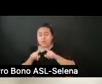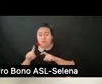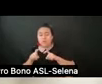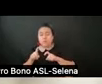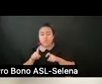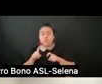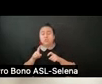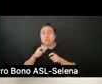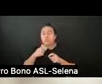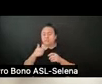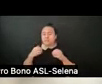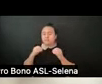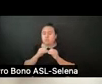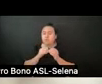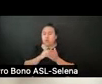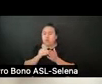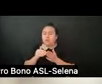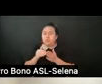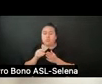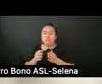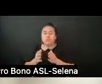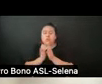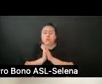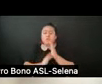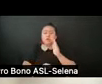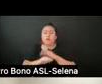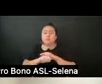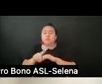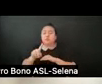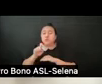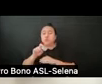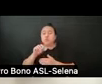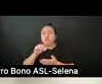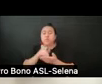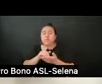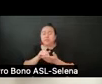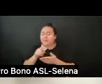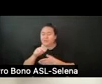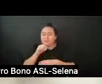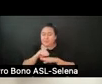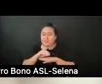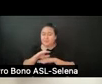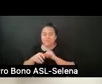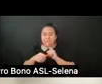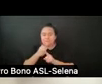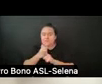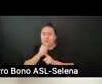The request can be up to $100,000 and it doesn't affect your chances of being selected if you ask